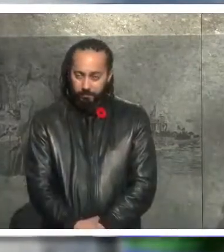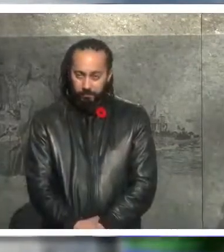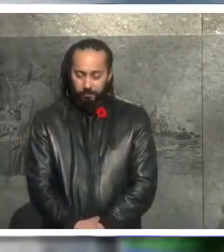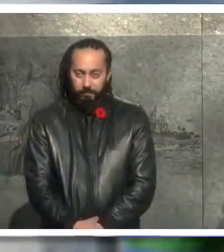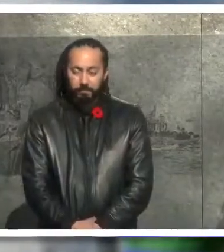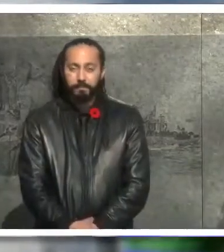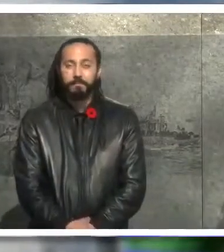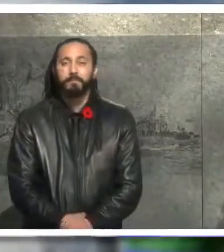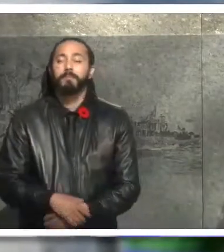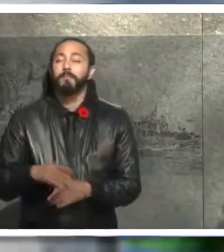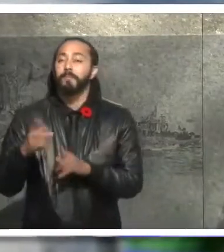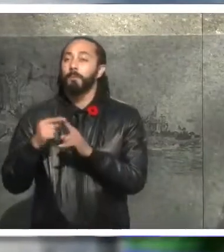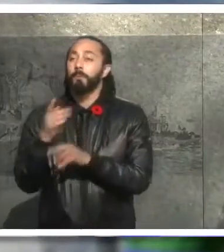On behalf of the province of Ontario